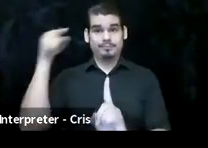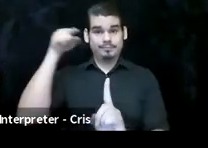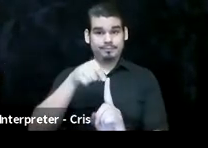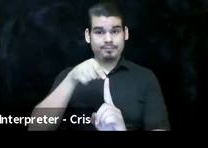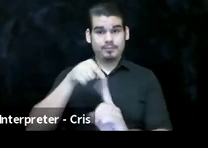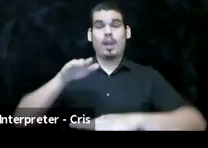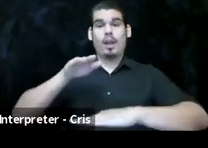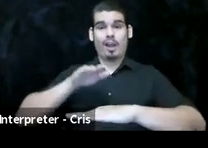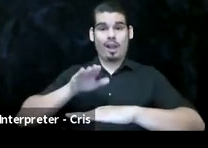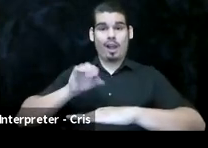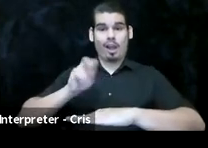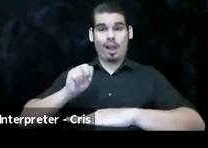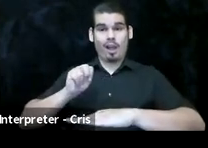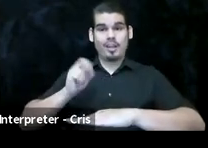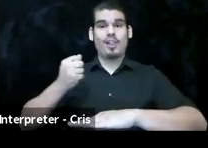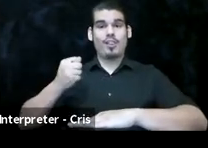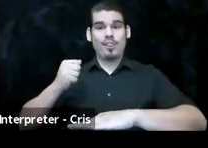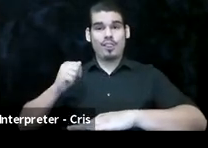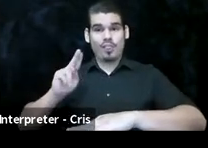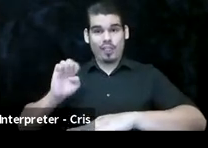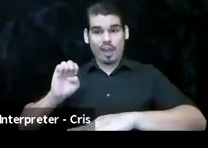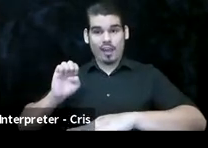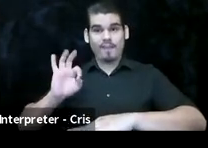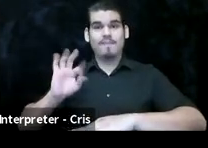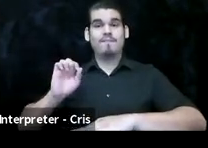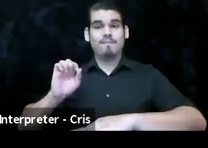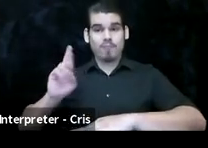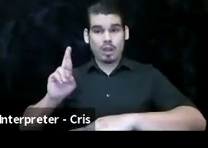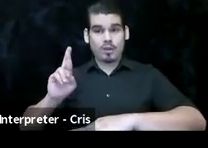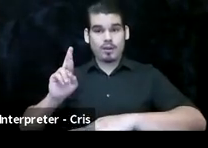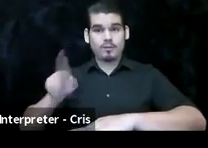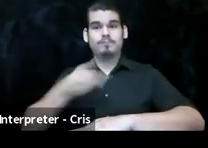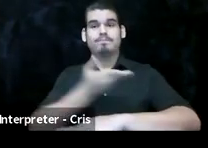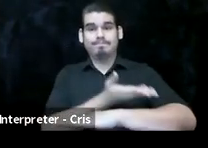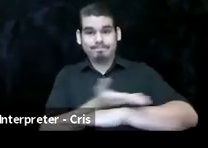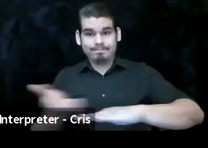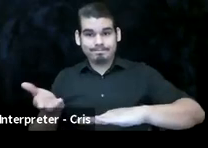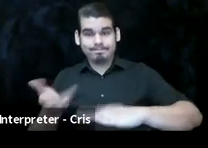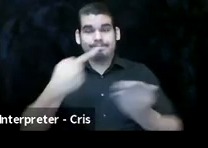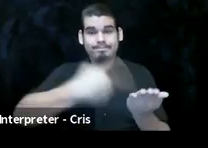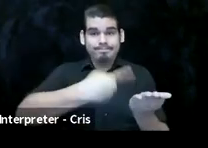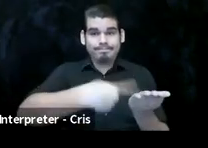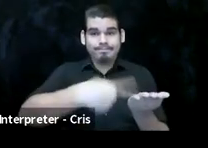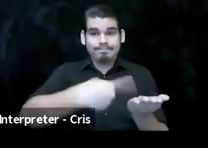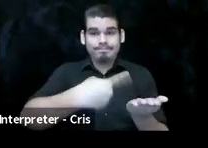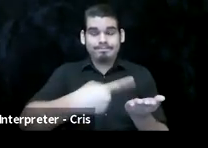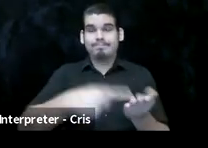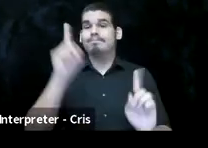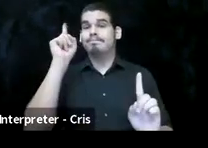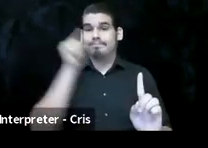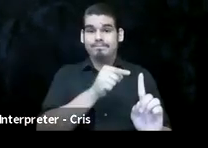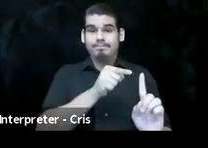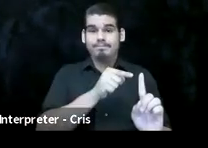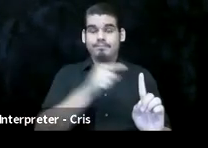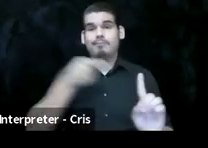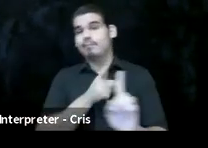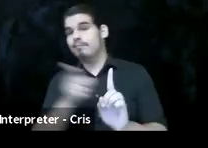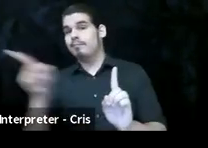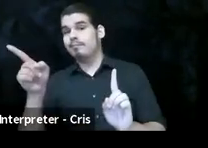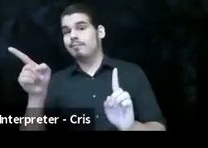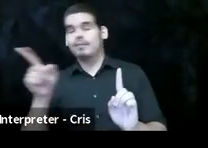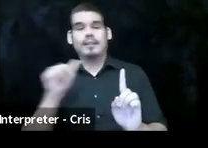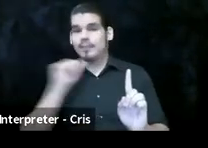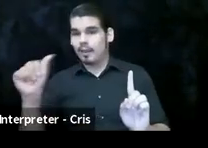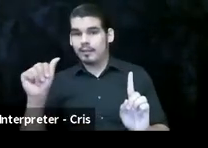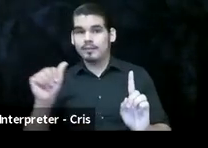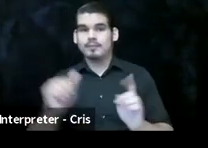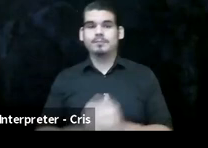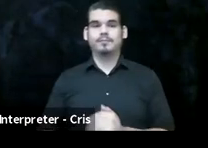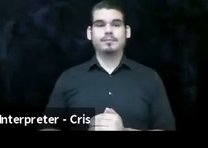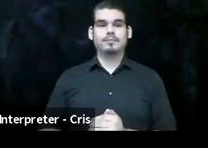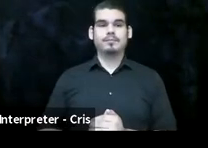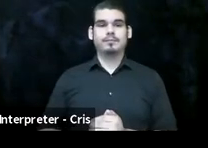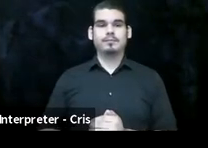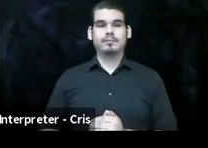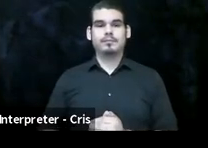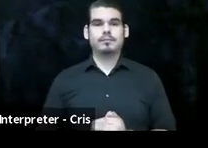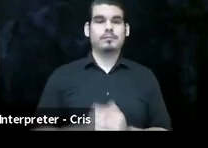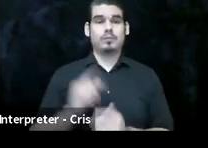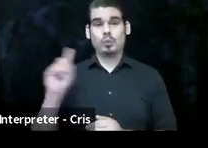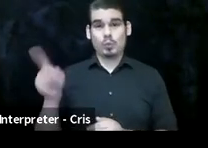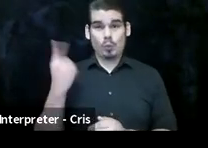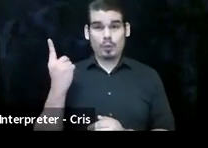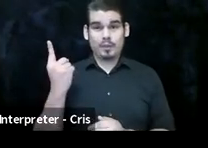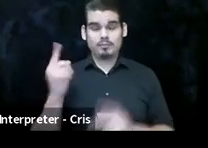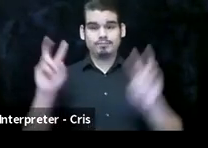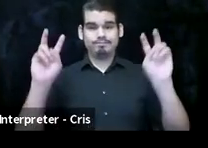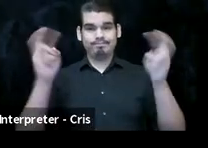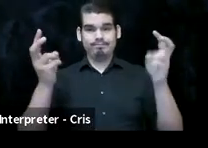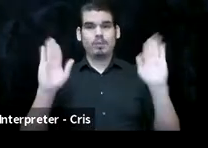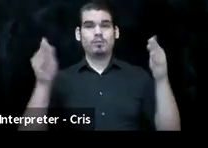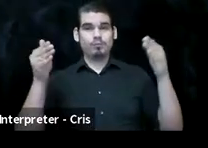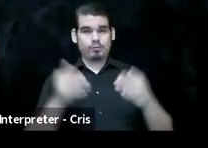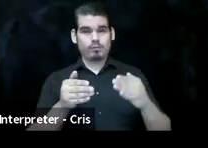Gerardo Chavez, RAD IX: Make sure that if you are discussing whether to approve of approve or reject the irresolution, that is what you're talking about and not other not not anything other than what that is, but that is what on the floor me.